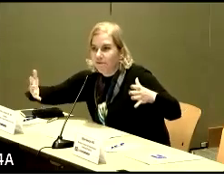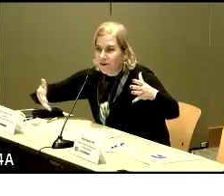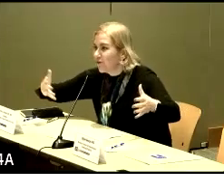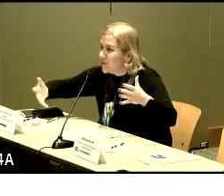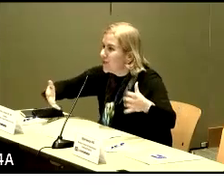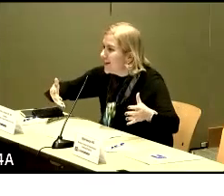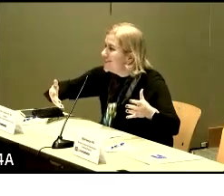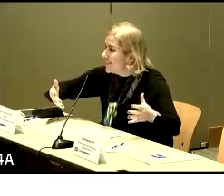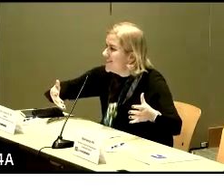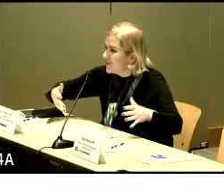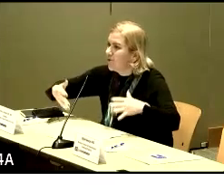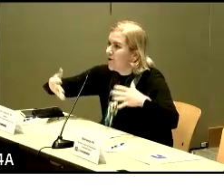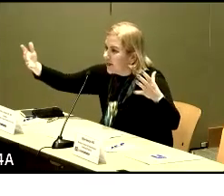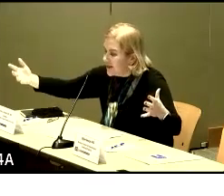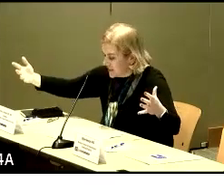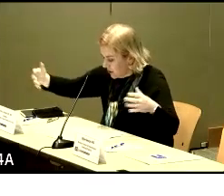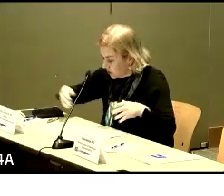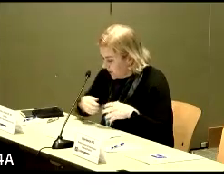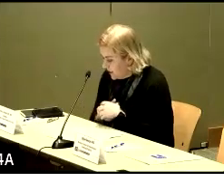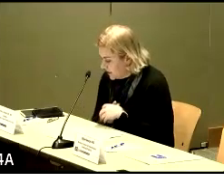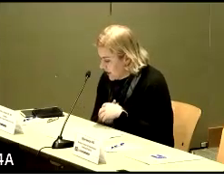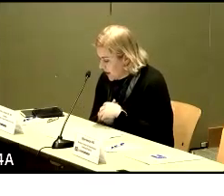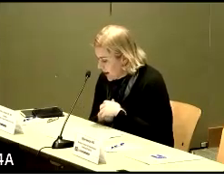of differentiating CDC's role in this larger piece.